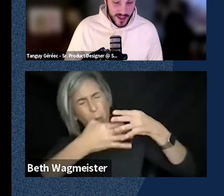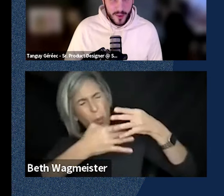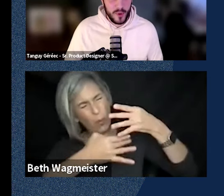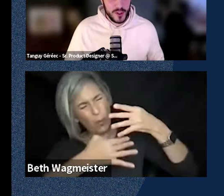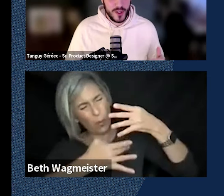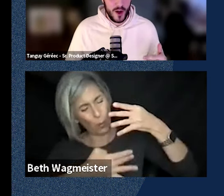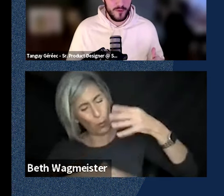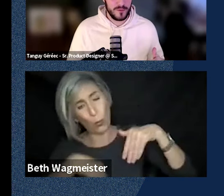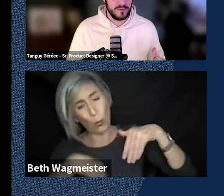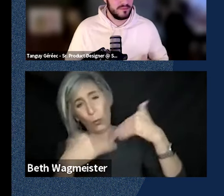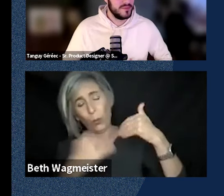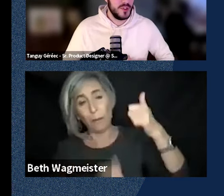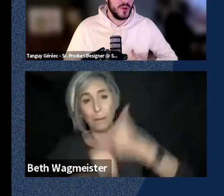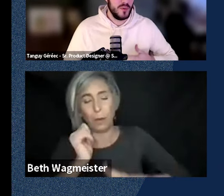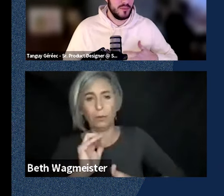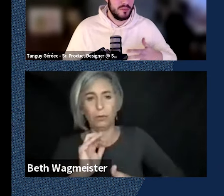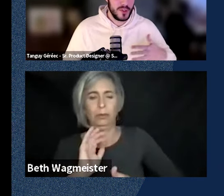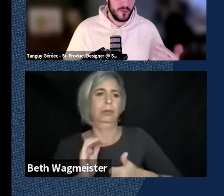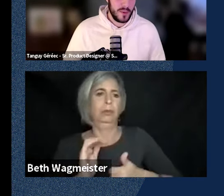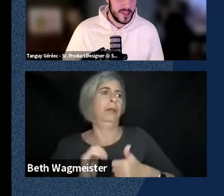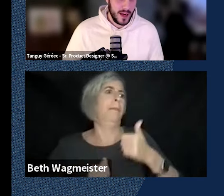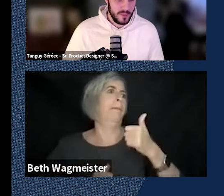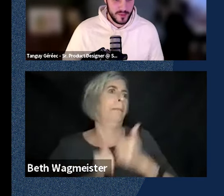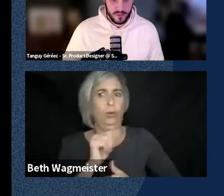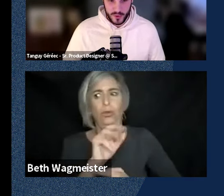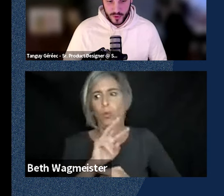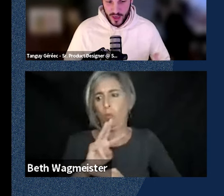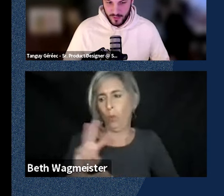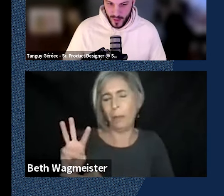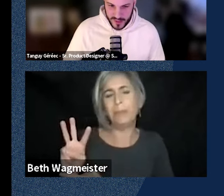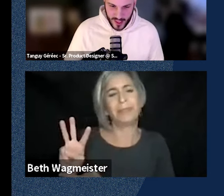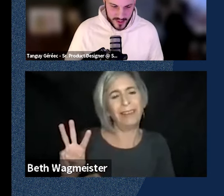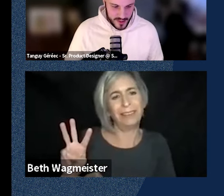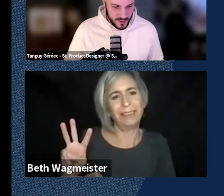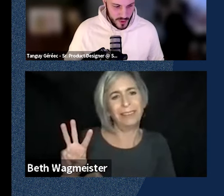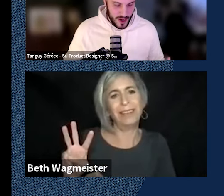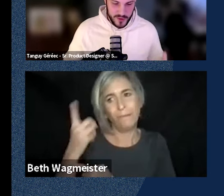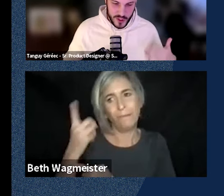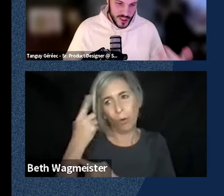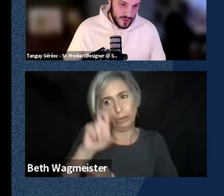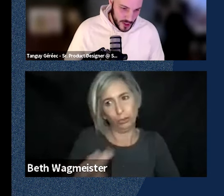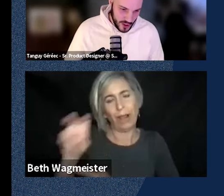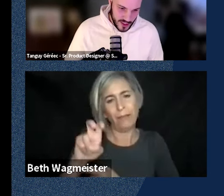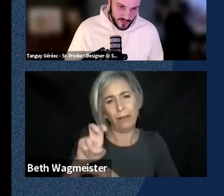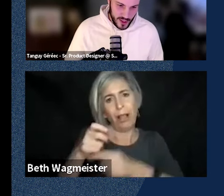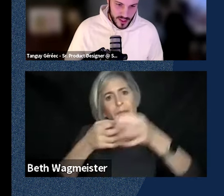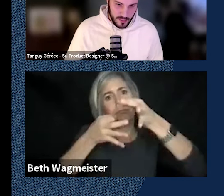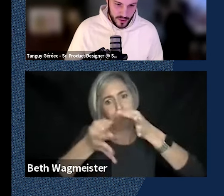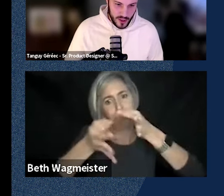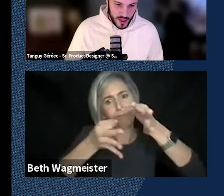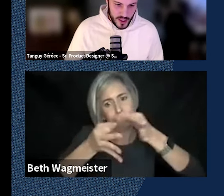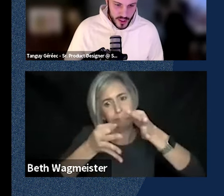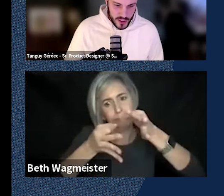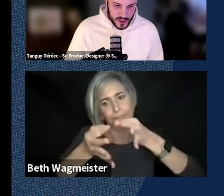as are most of you know, most of website, but most travel website, and when you have to discover content, for example.